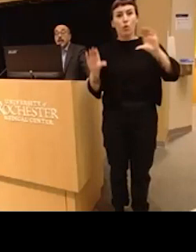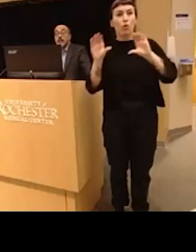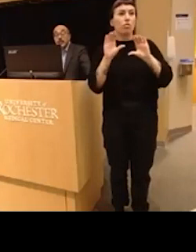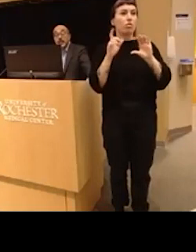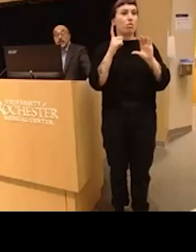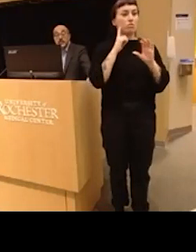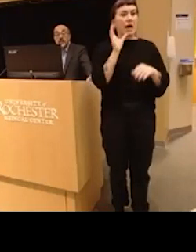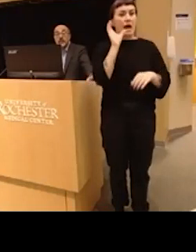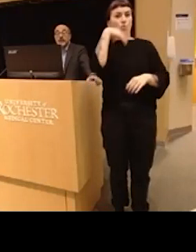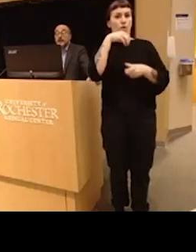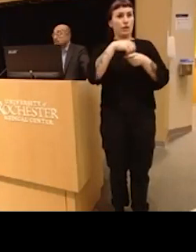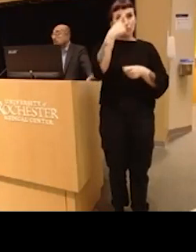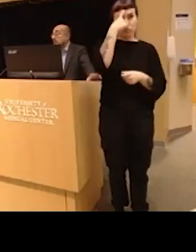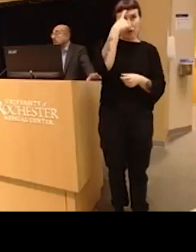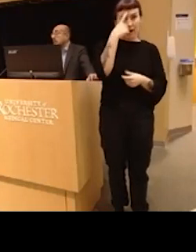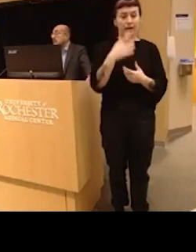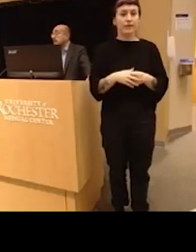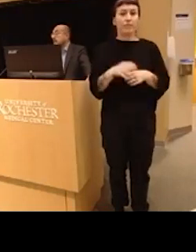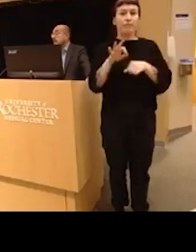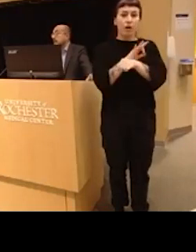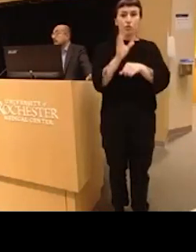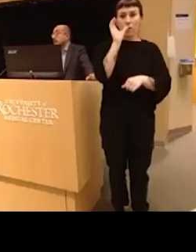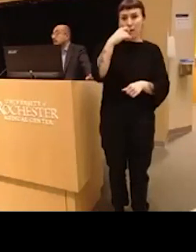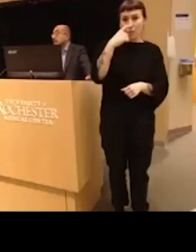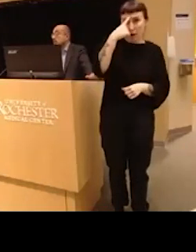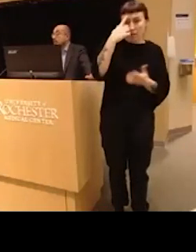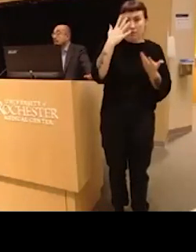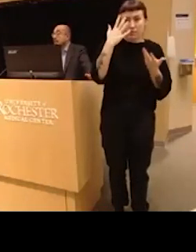know abnormalities in the brain and functional abnormalities that can lead to more chronic pain